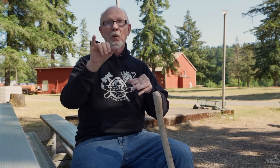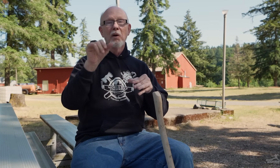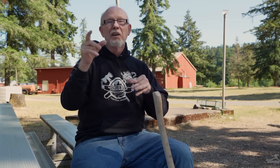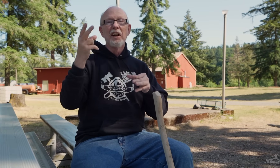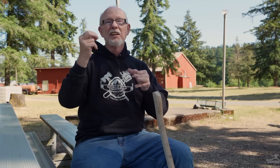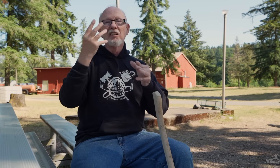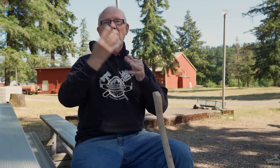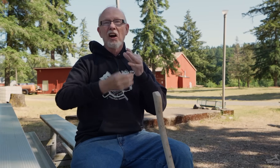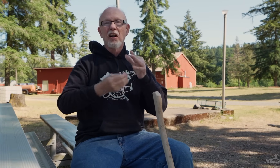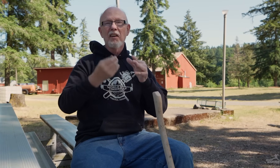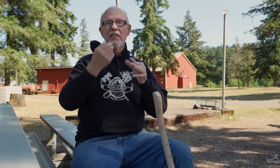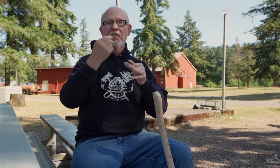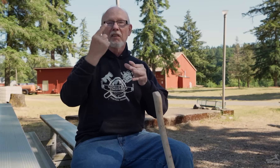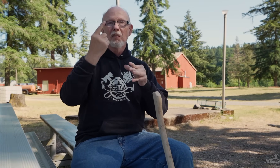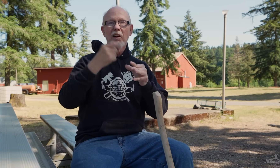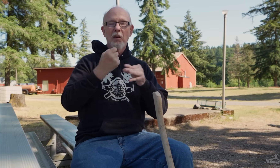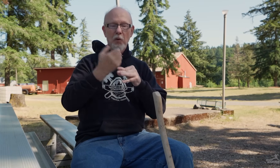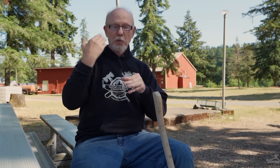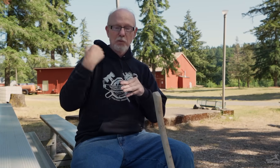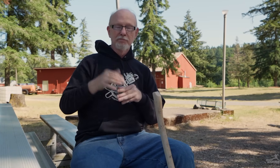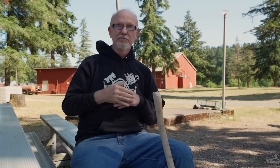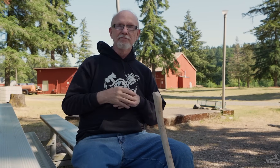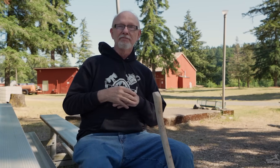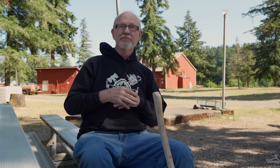But he passed away a year ago.